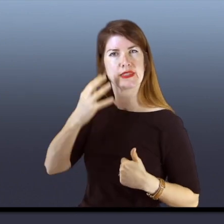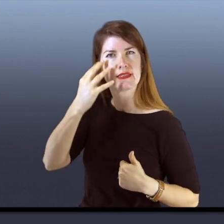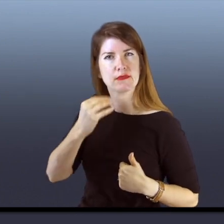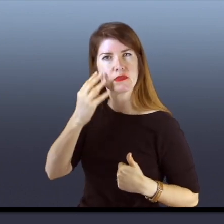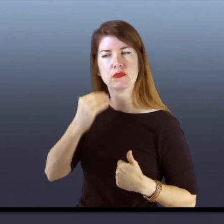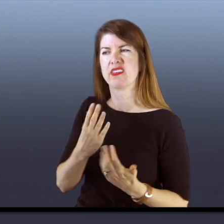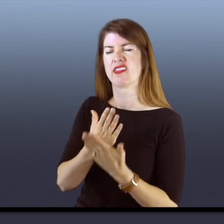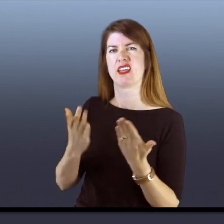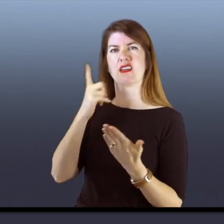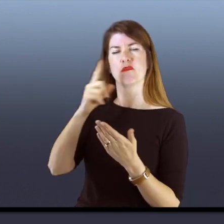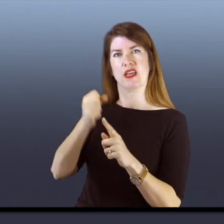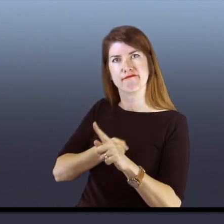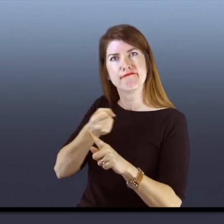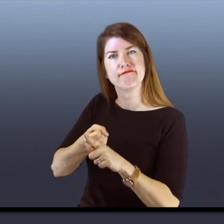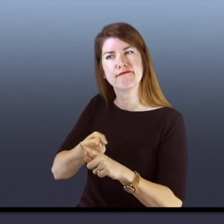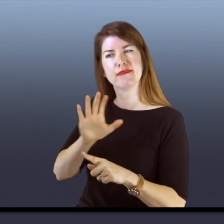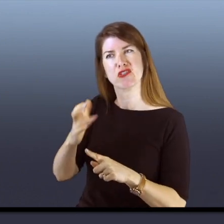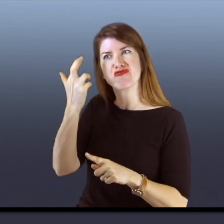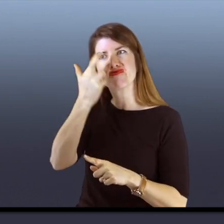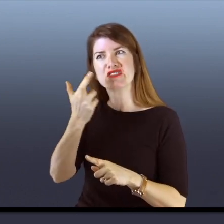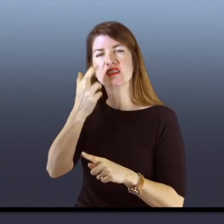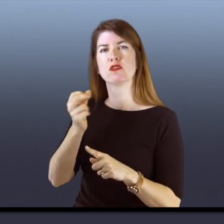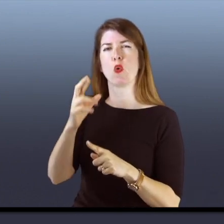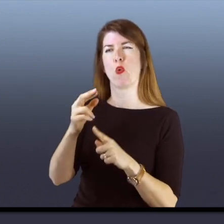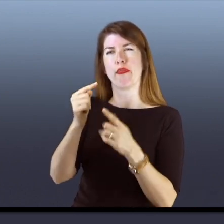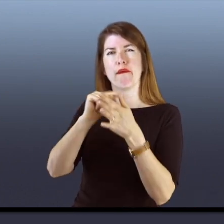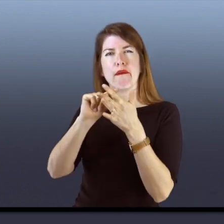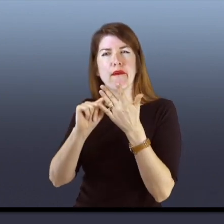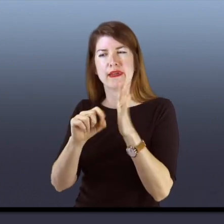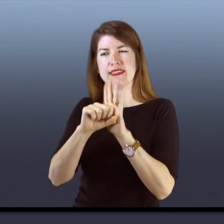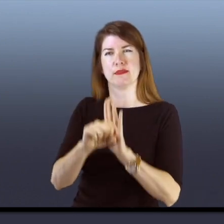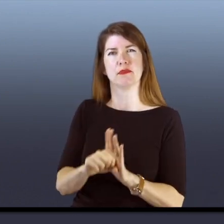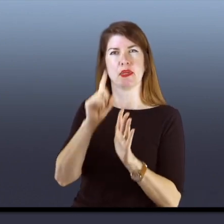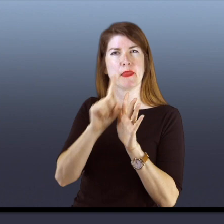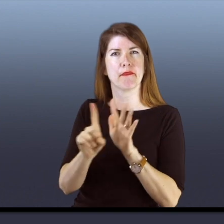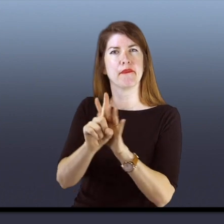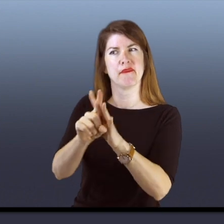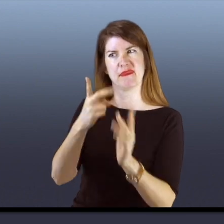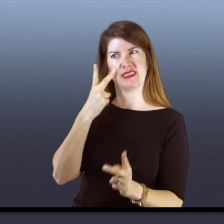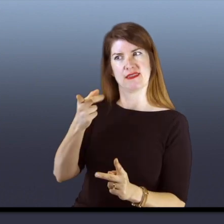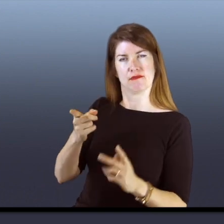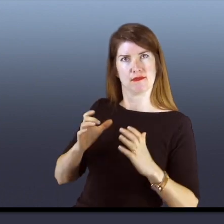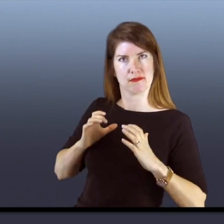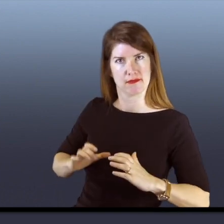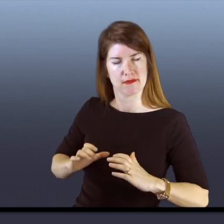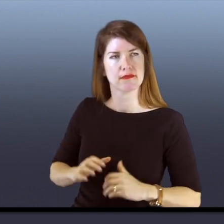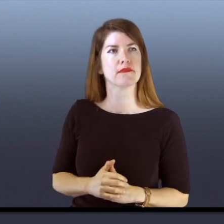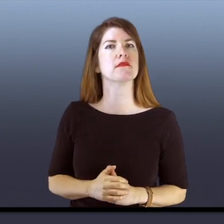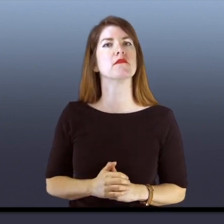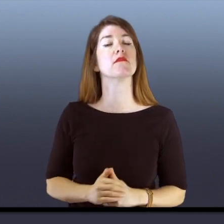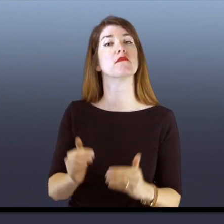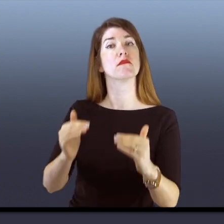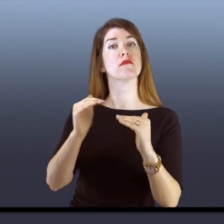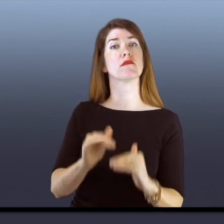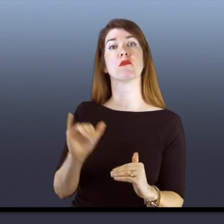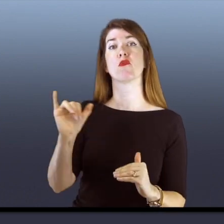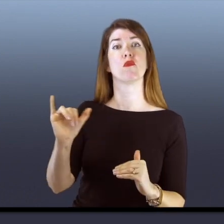that you may be seeing the client for. The other thing to think about his parent caregiver and the support network.